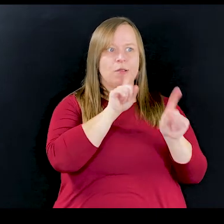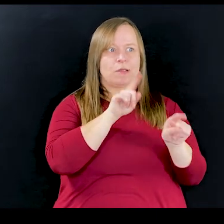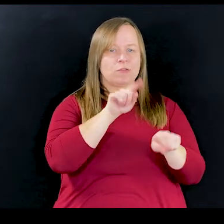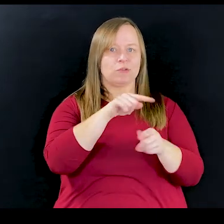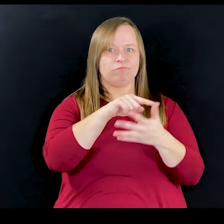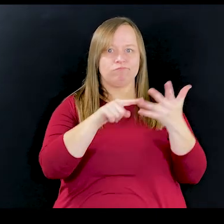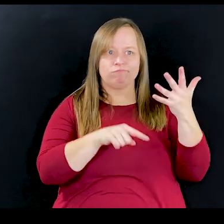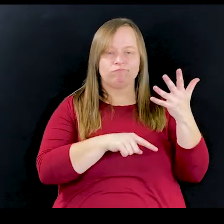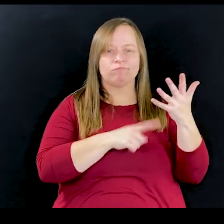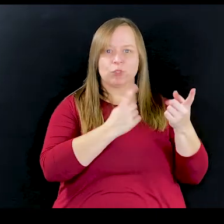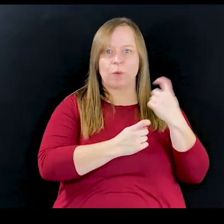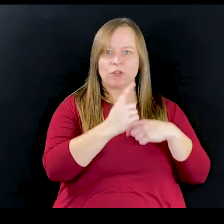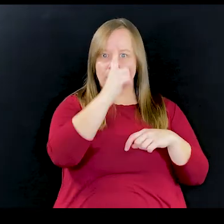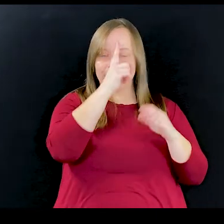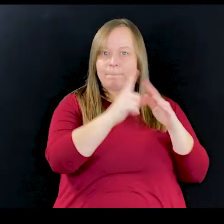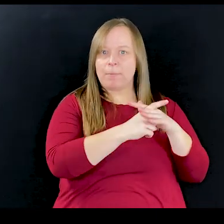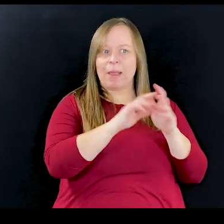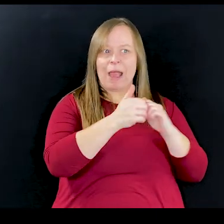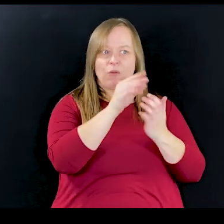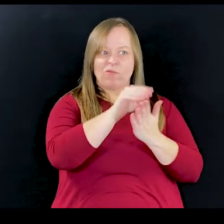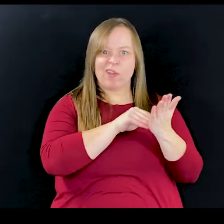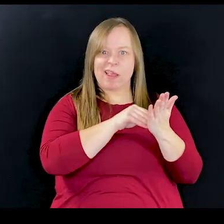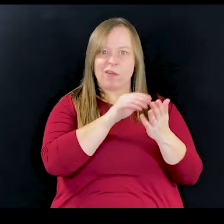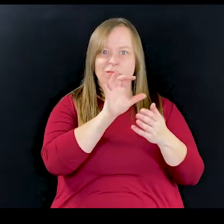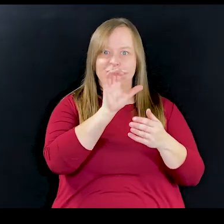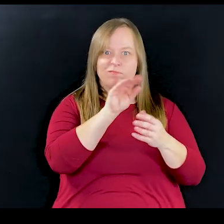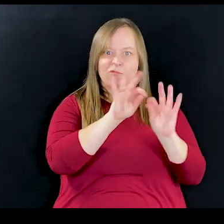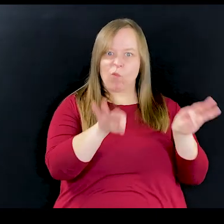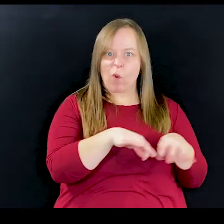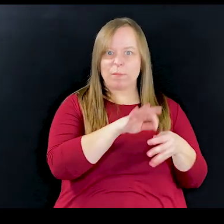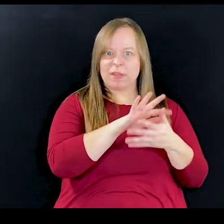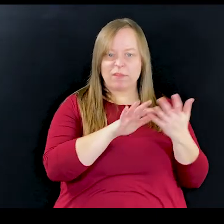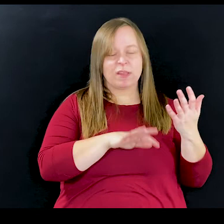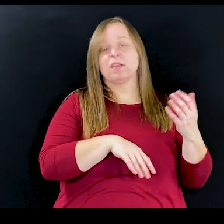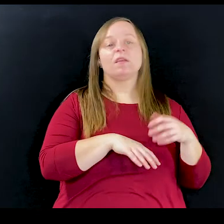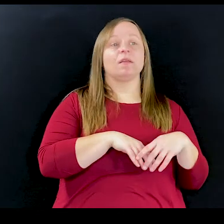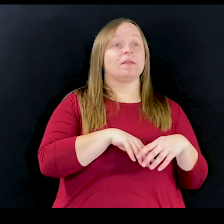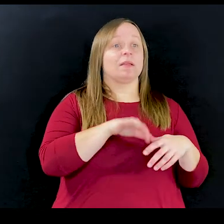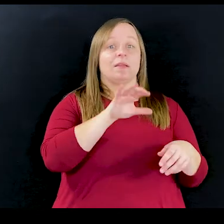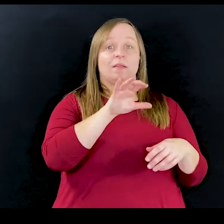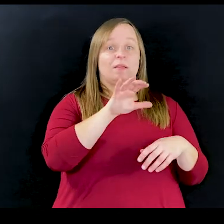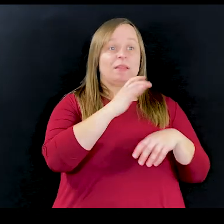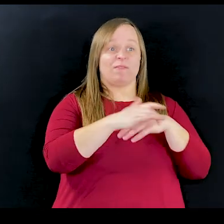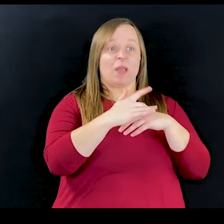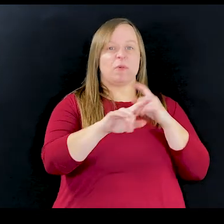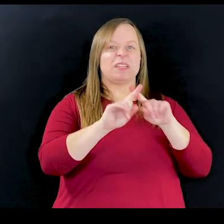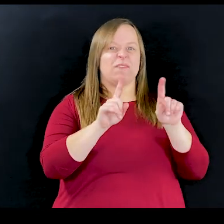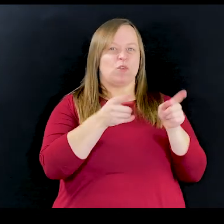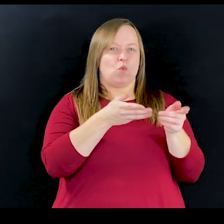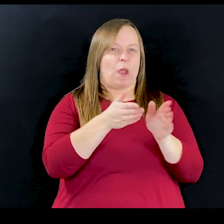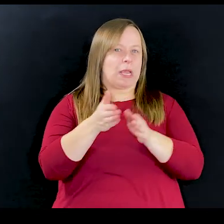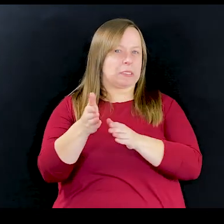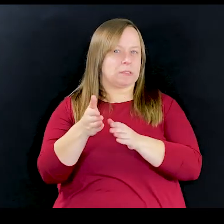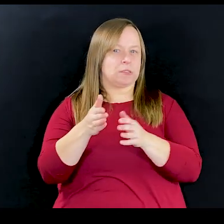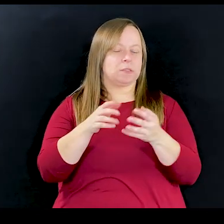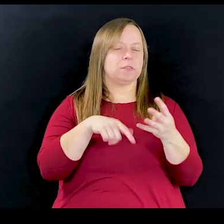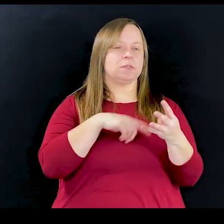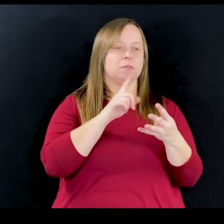if I were having questions about how to fill up this claim. This claim is available in different forms